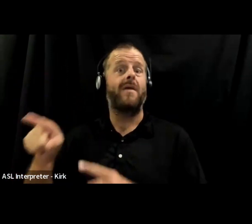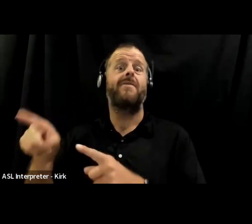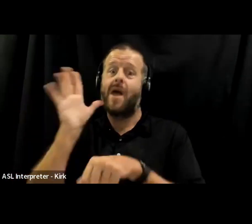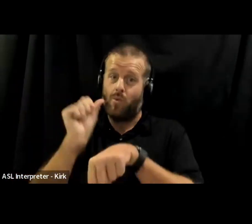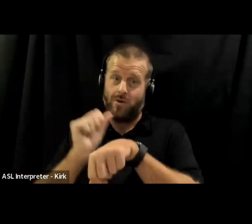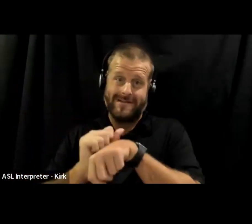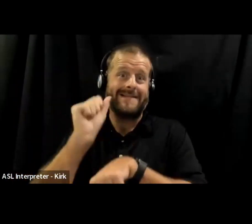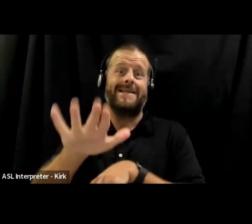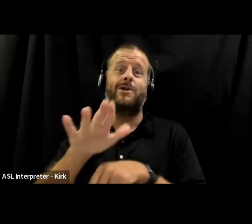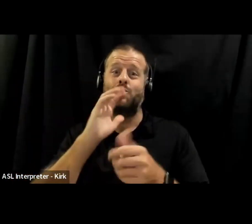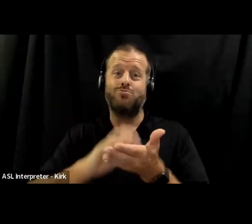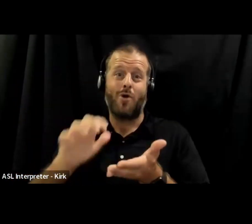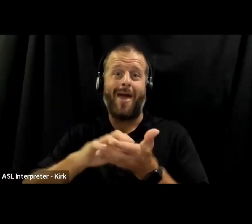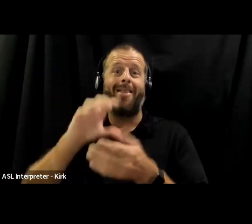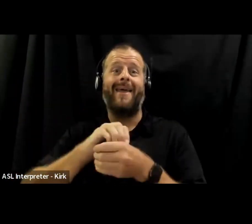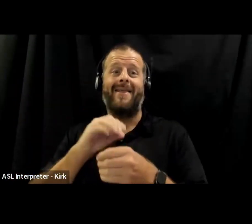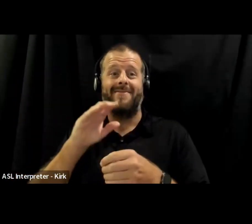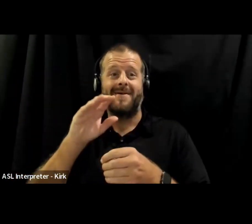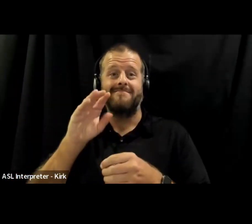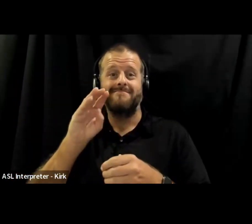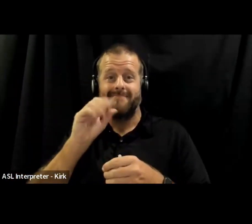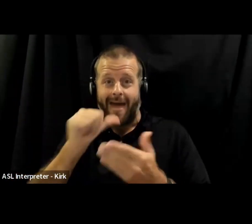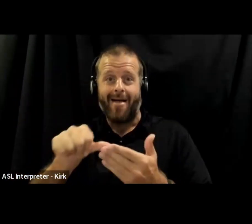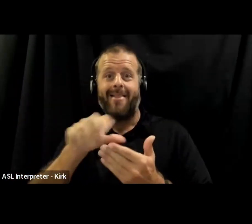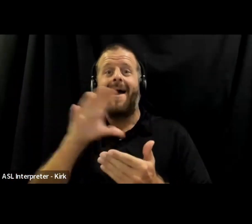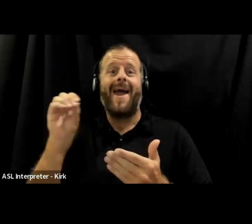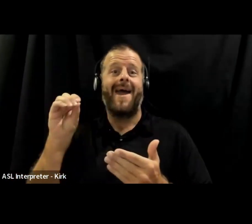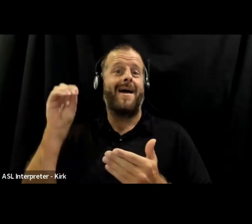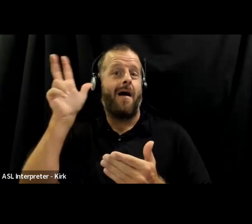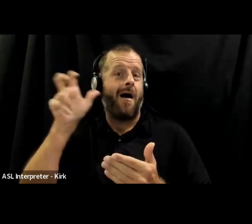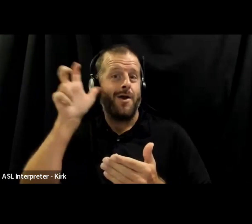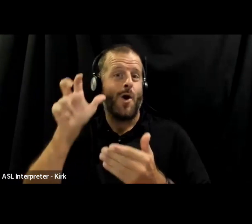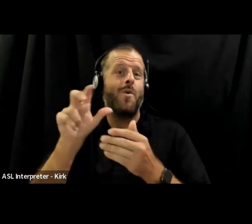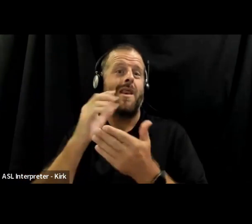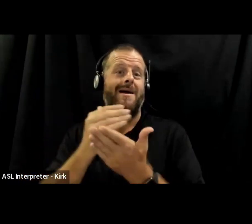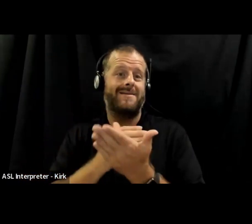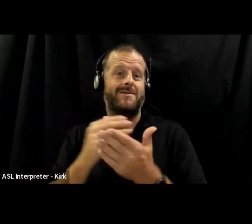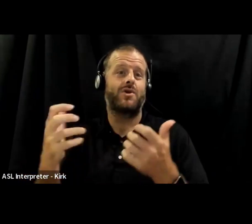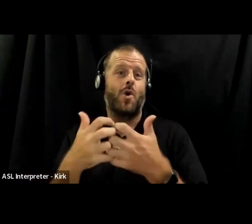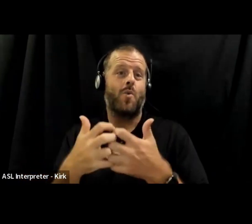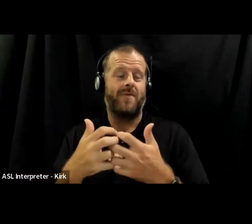mail and audio lessons to go with it. And there's also a ton of different publications